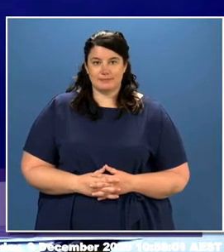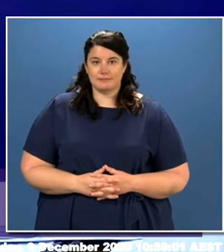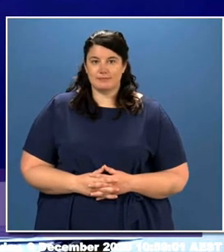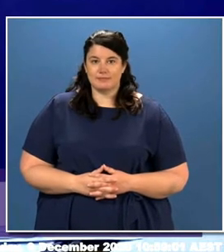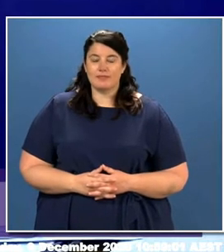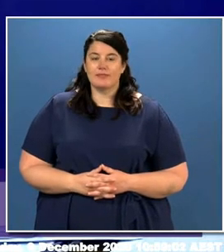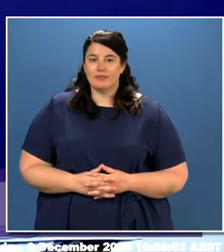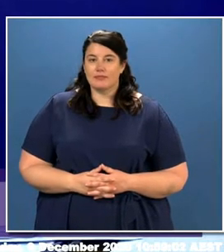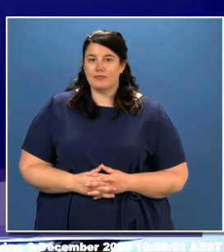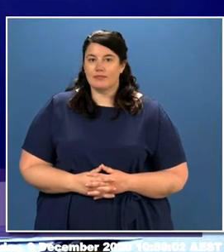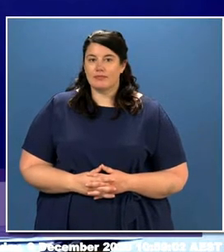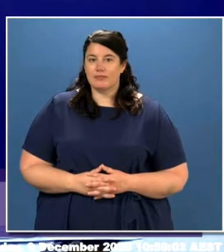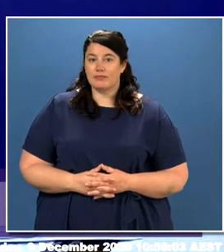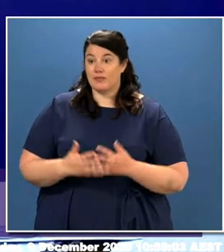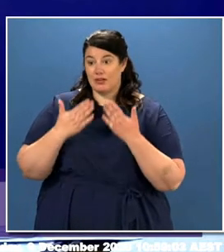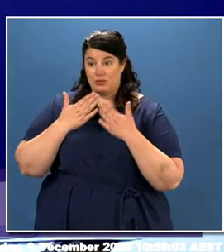Thank you, Chair.